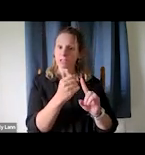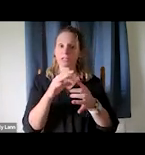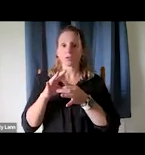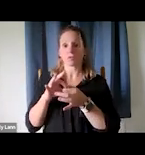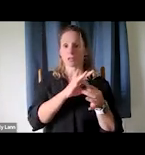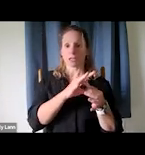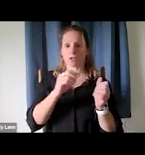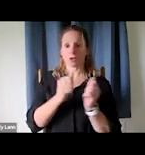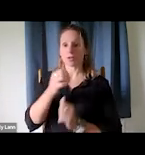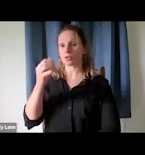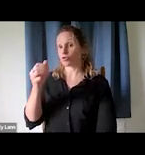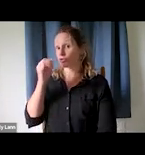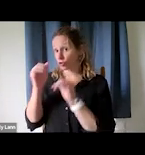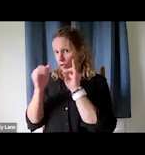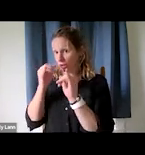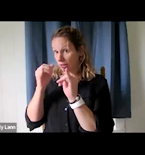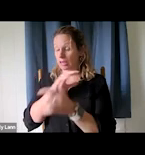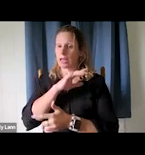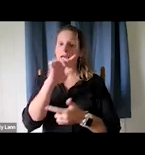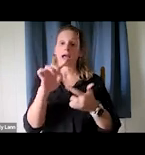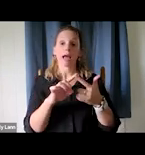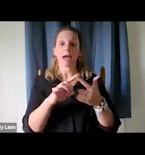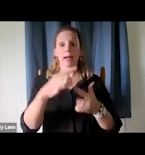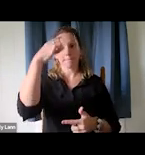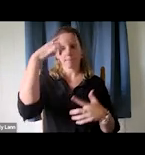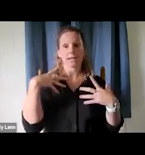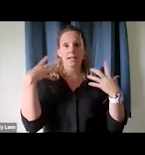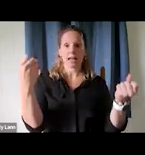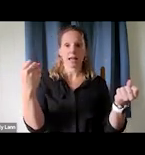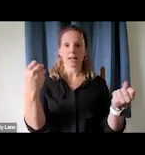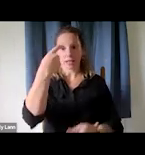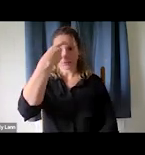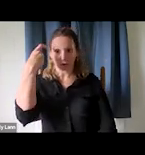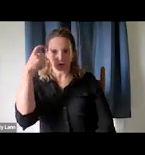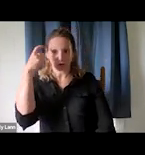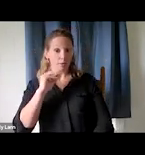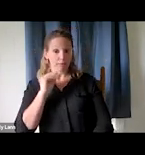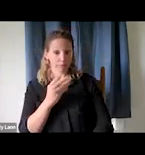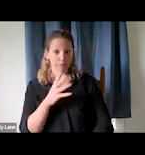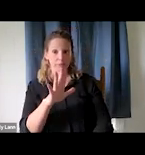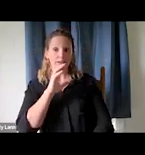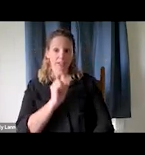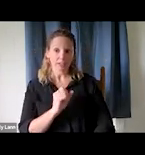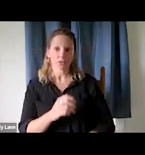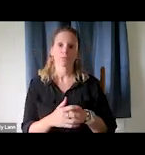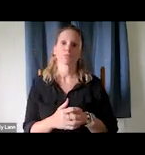between drinking and the mental health symptoms or the trauma he was experiencing at that time.